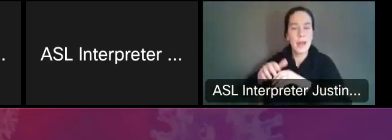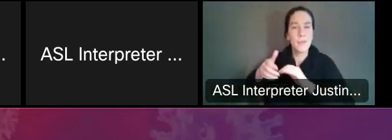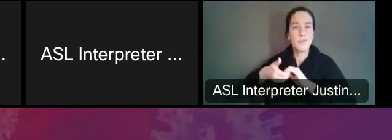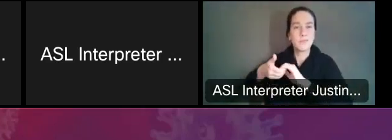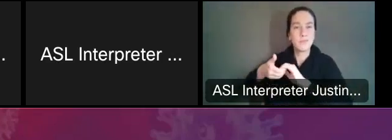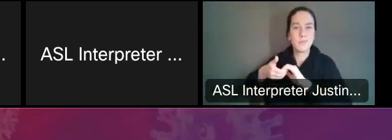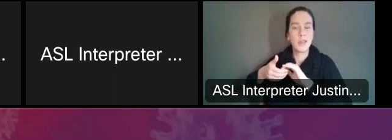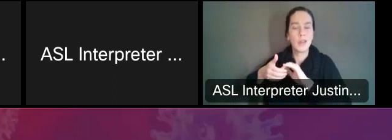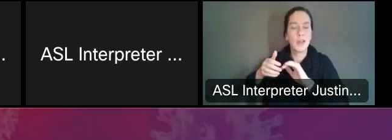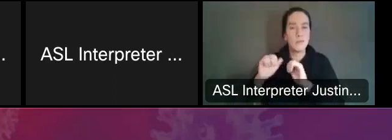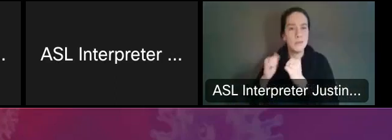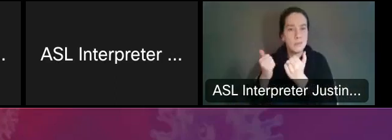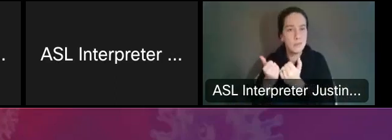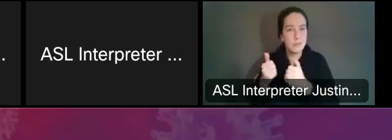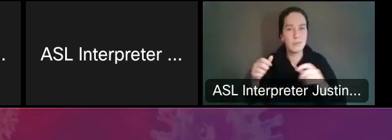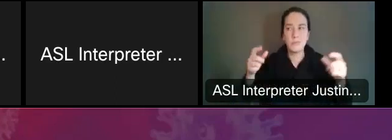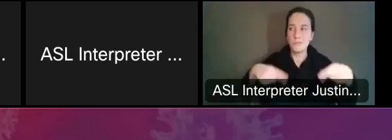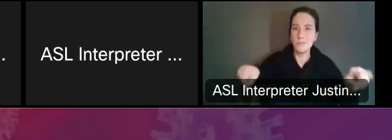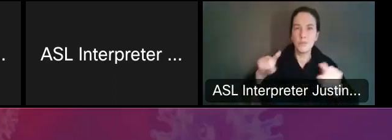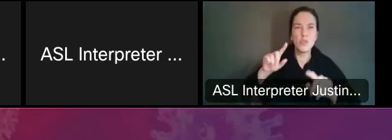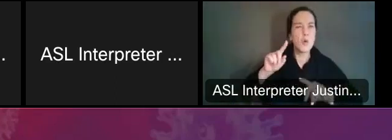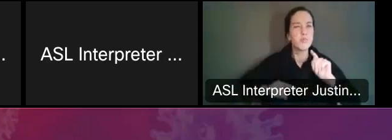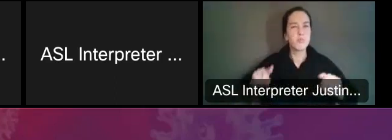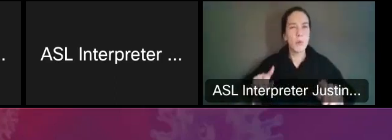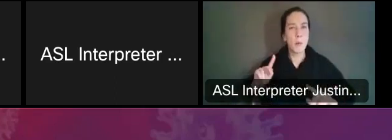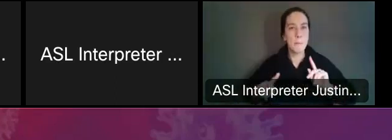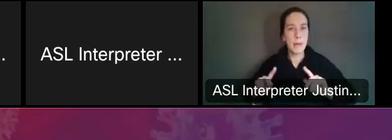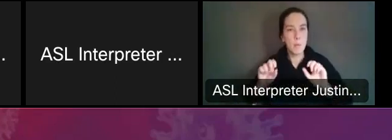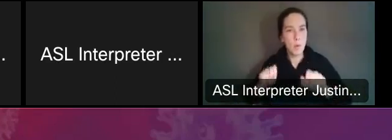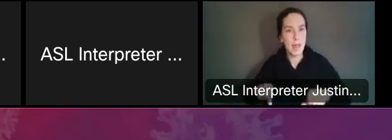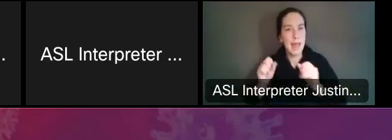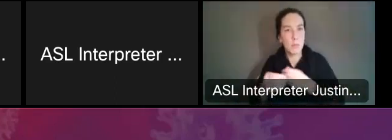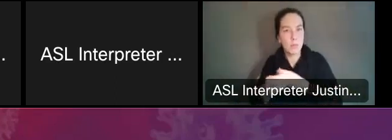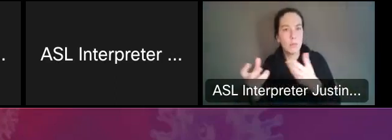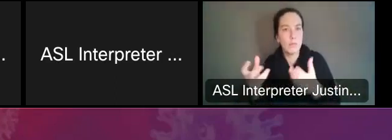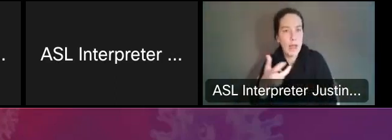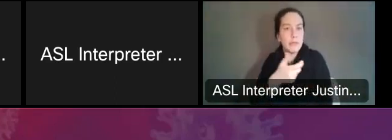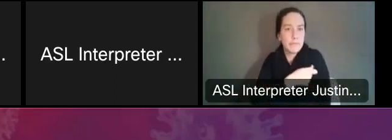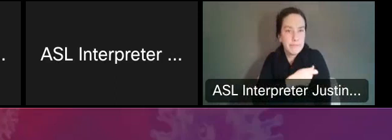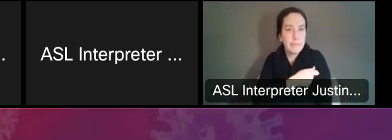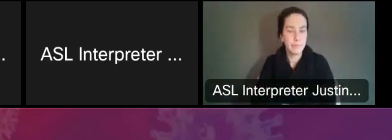Meet parents and families where they are in a law vaccine to be provided quickly.